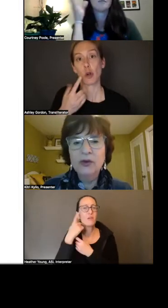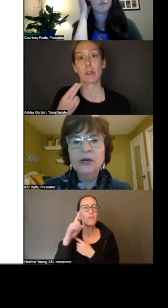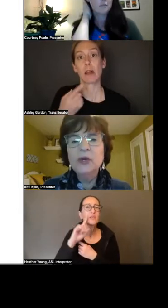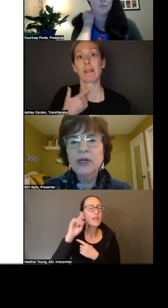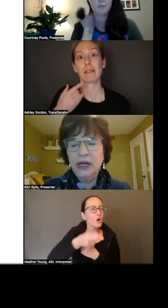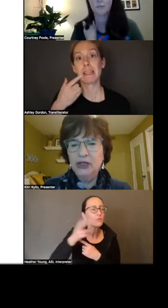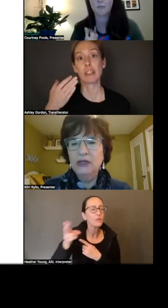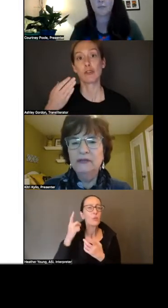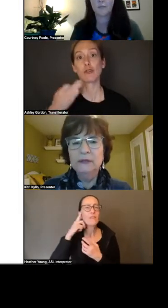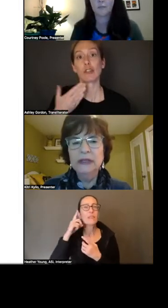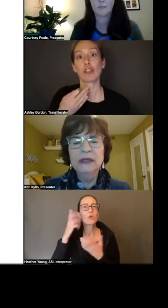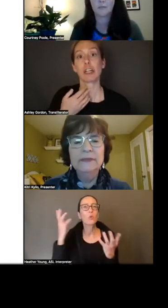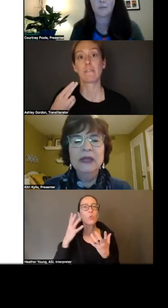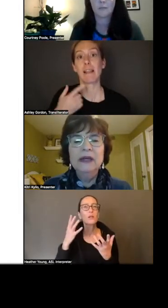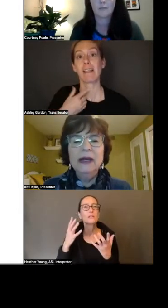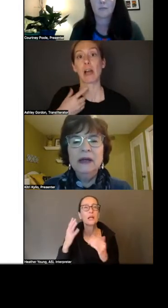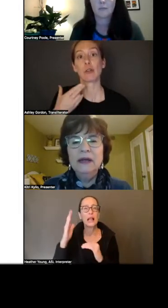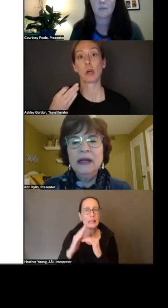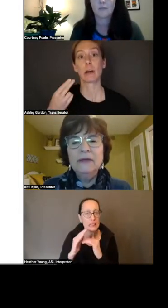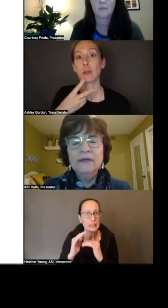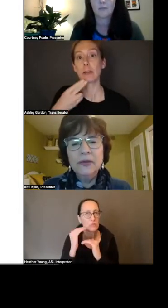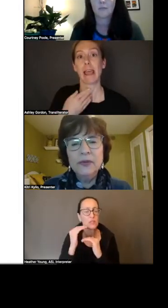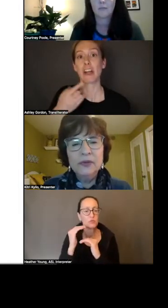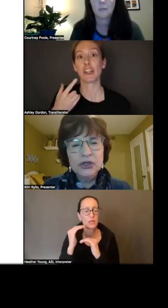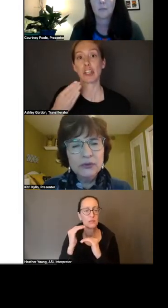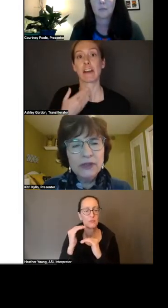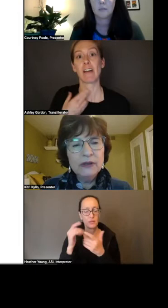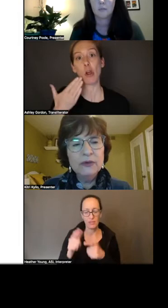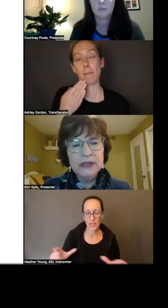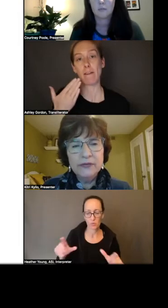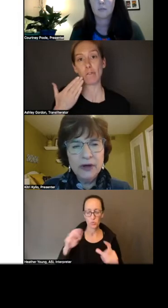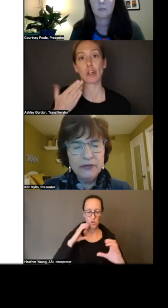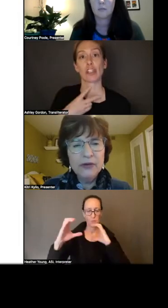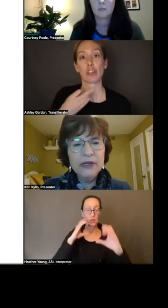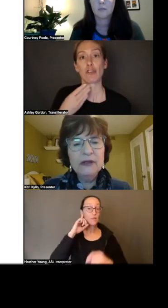or communication environment? And for children who are deaf or hard of hearing